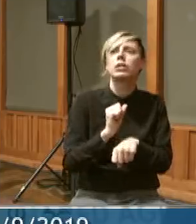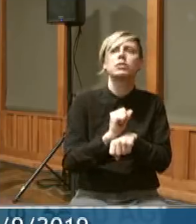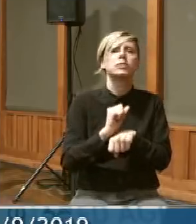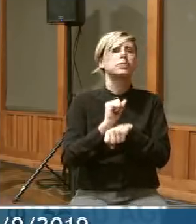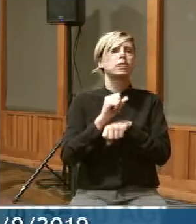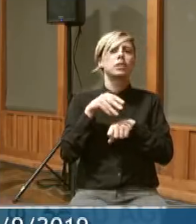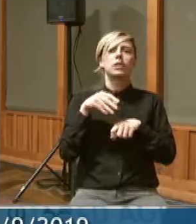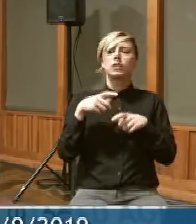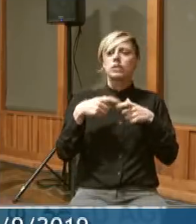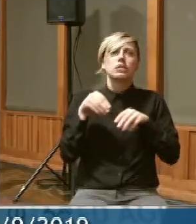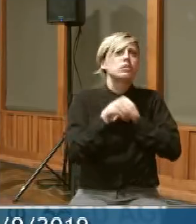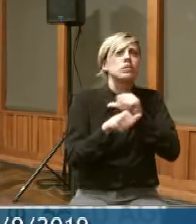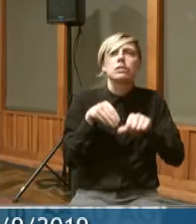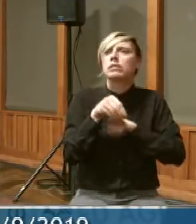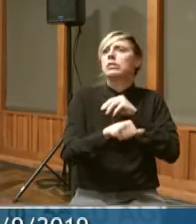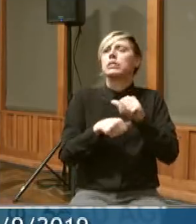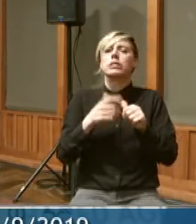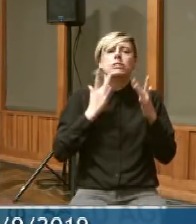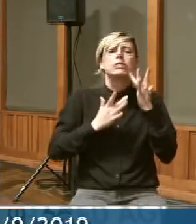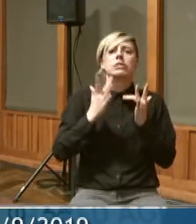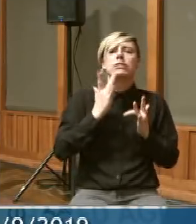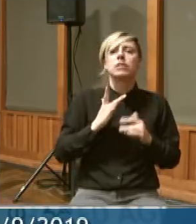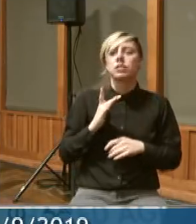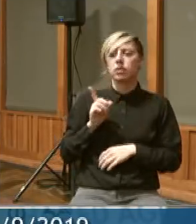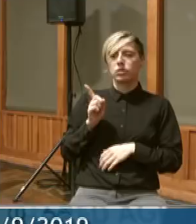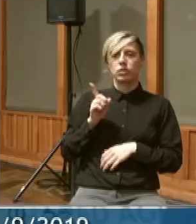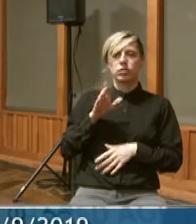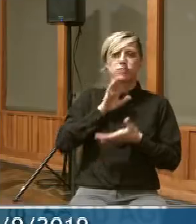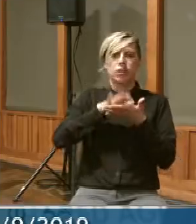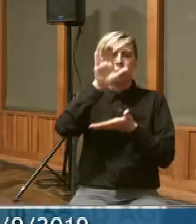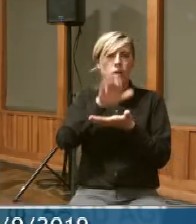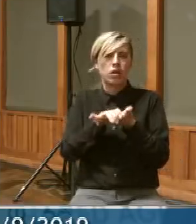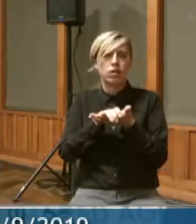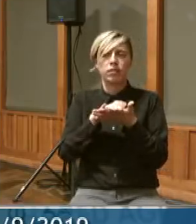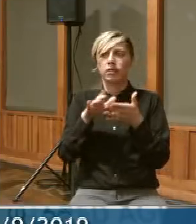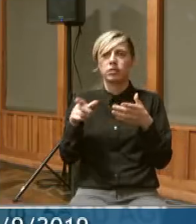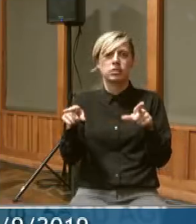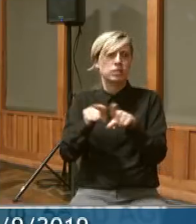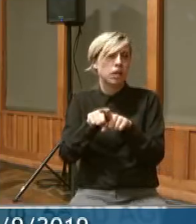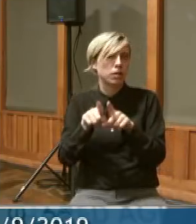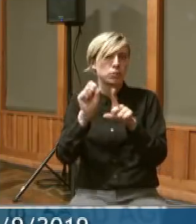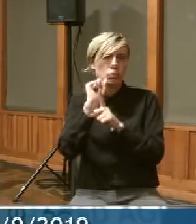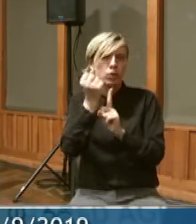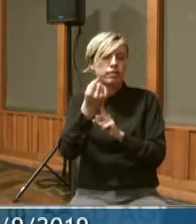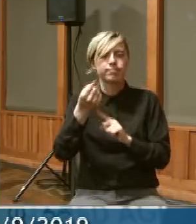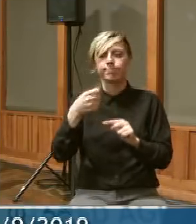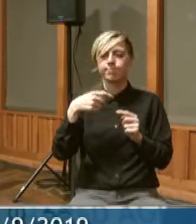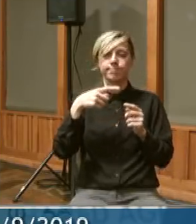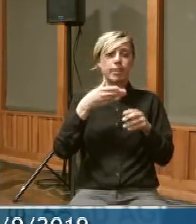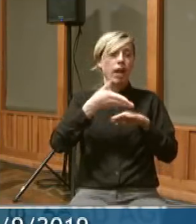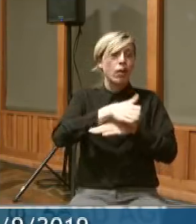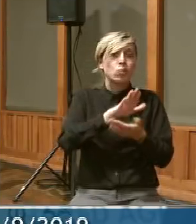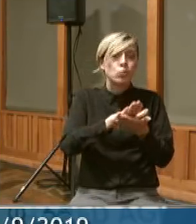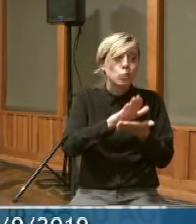THERE ARE SO MANY PEOPLE IN THIS TOWN HANGING ON BY THEIR FINGERNAILS. THEY ARE WORKING TWO JOBS